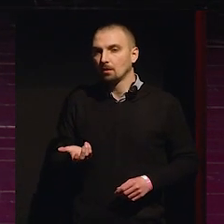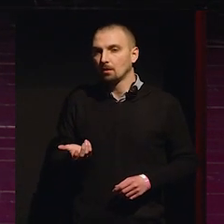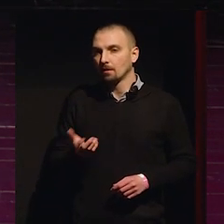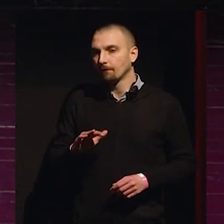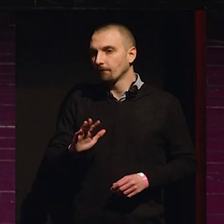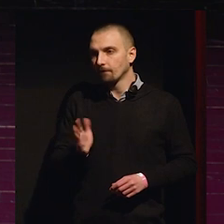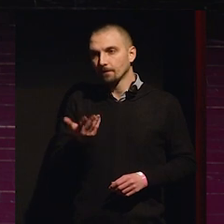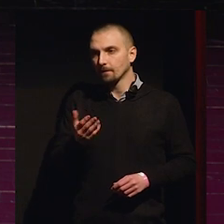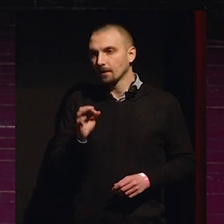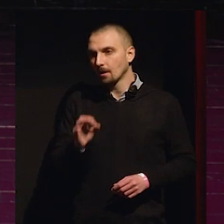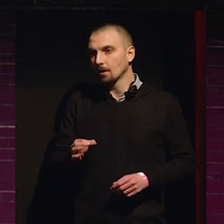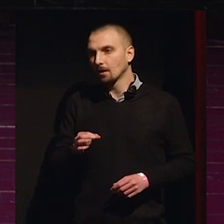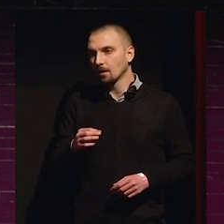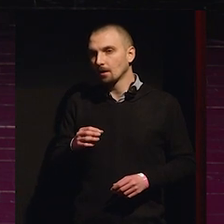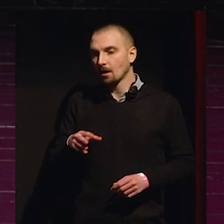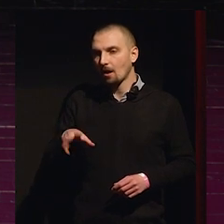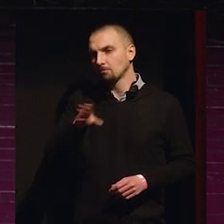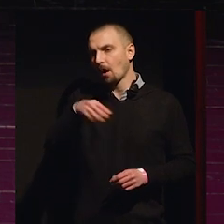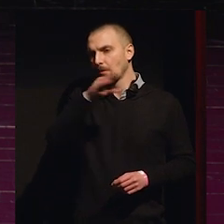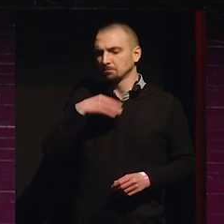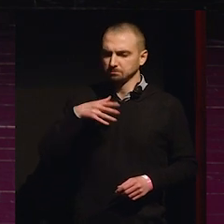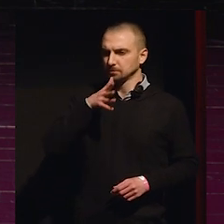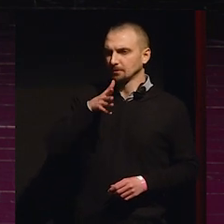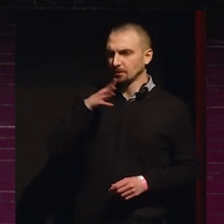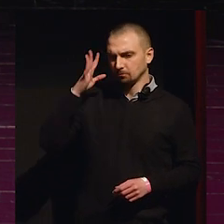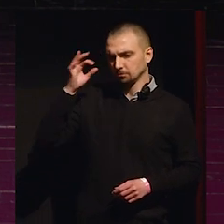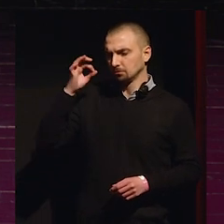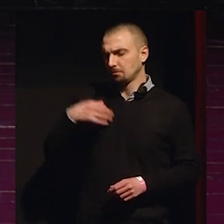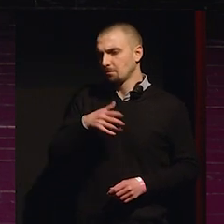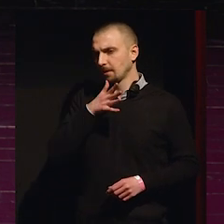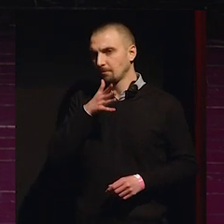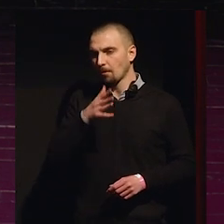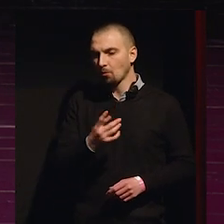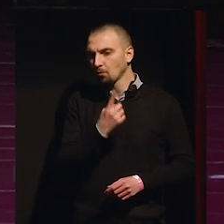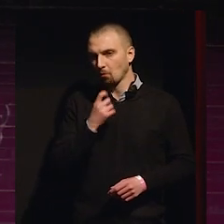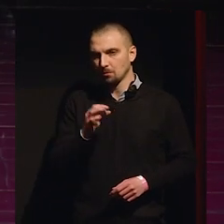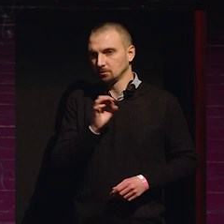to ask about it, or they think they always know better than us. That is why they always act as if